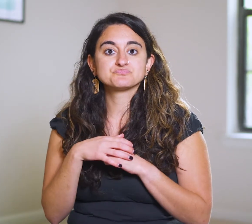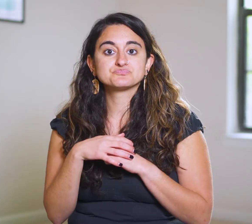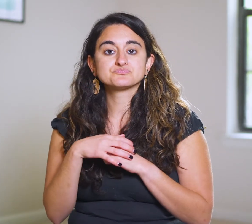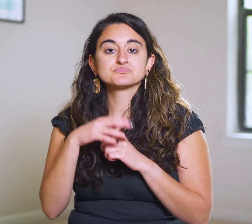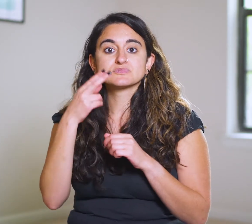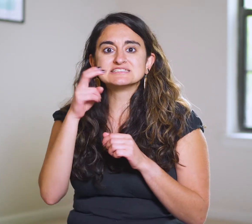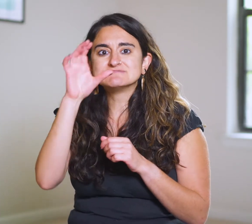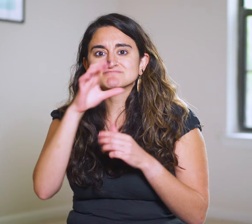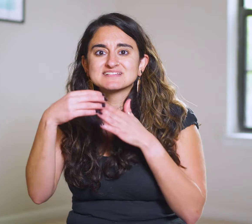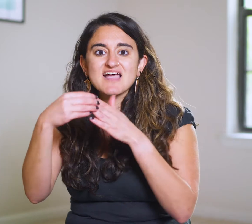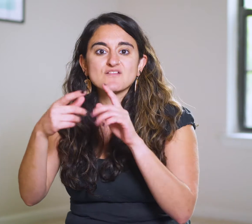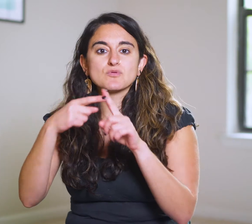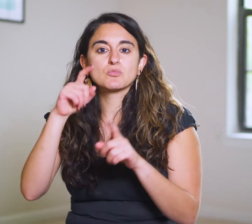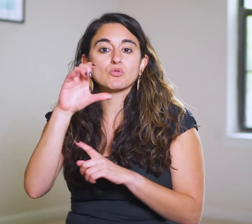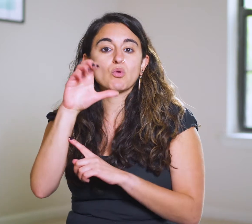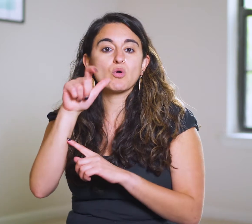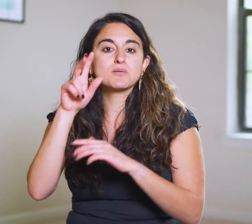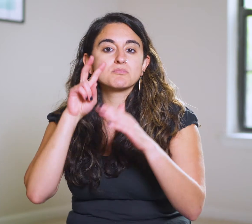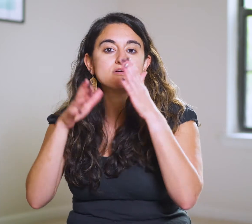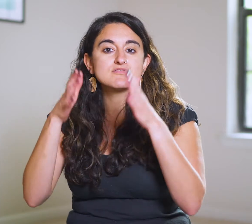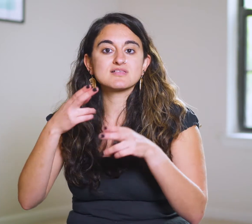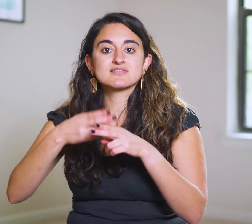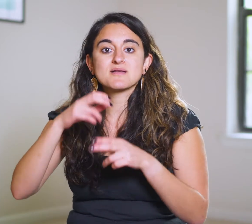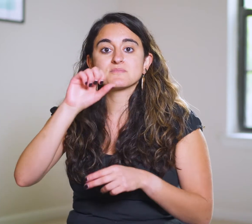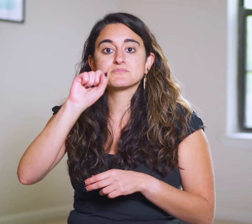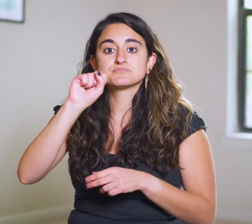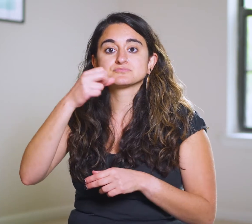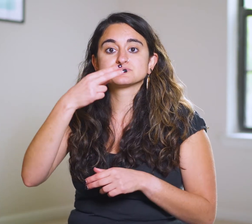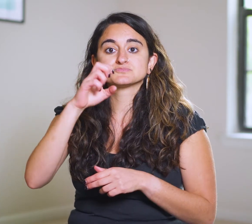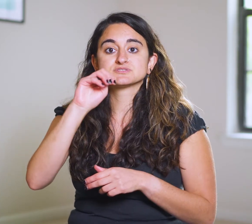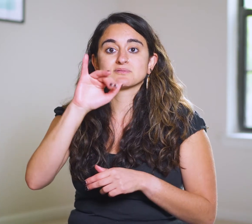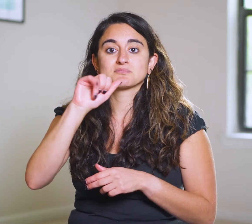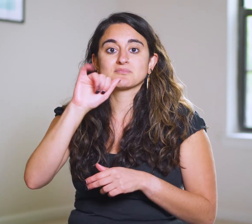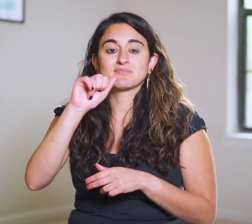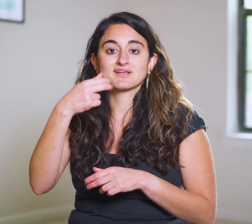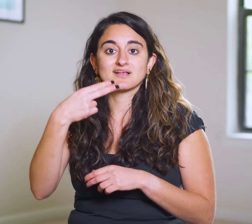He seeks guidance from a local prophet named Shemaiah,